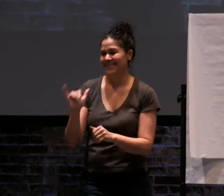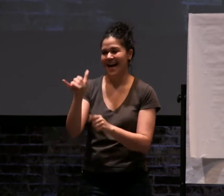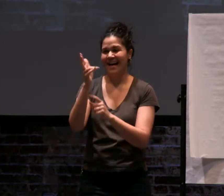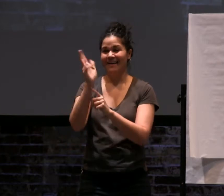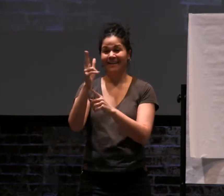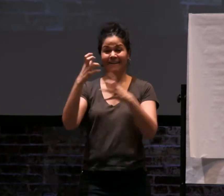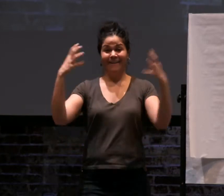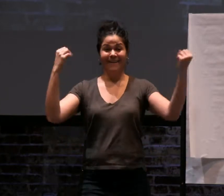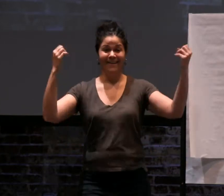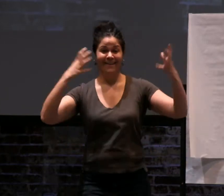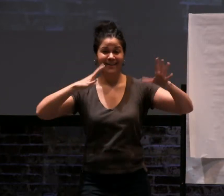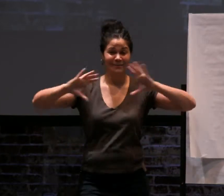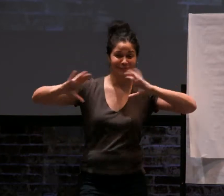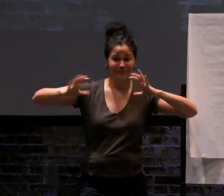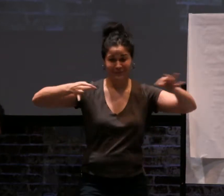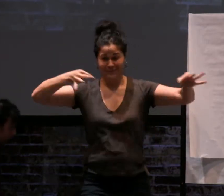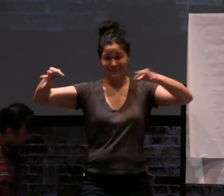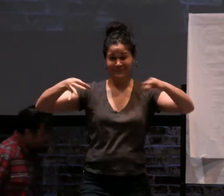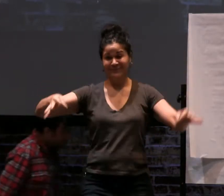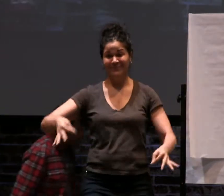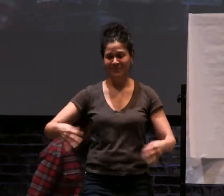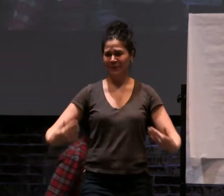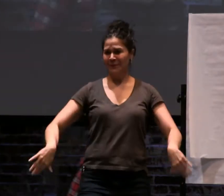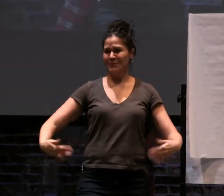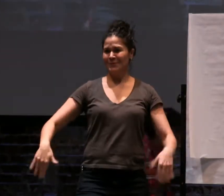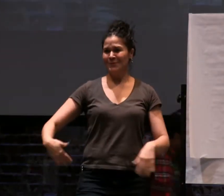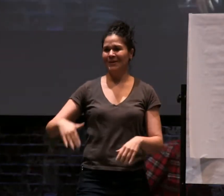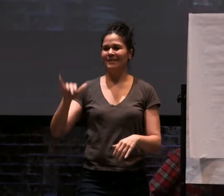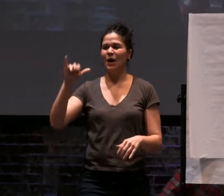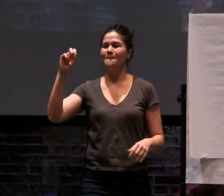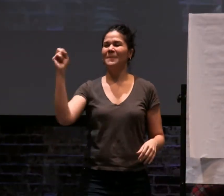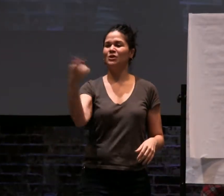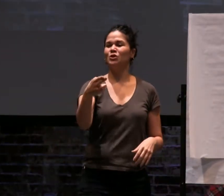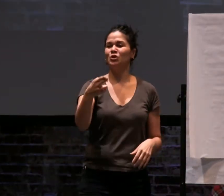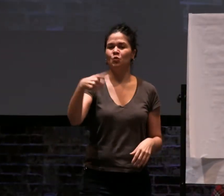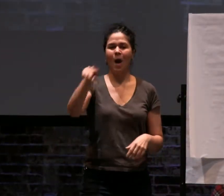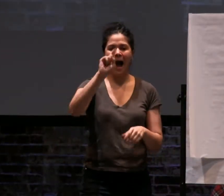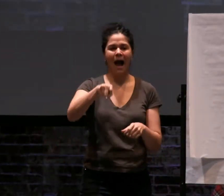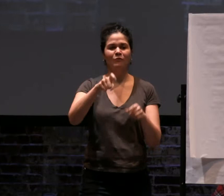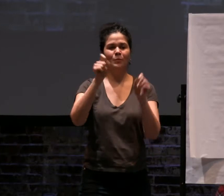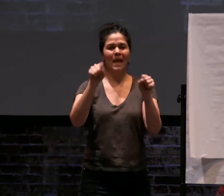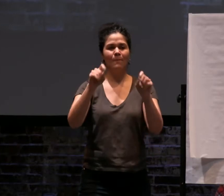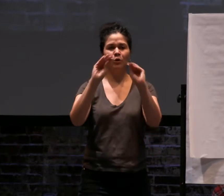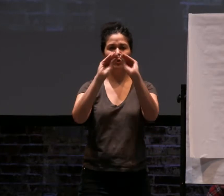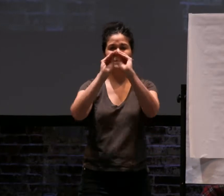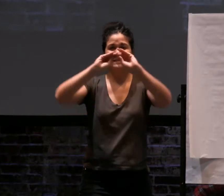We want to reflect on the group report outs that we just saw.